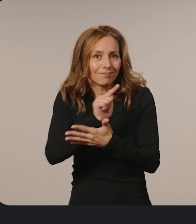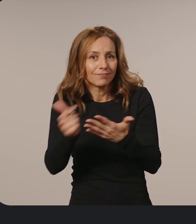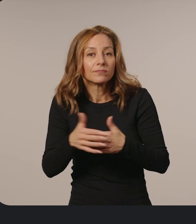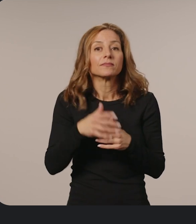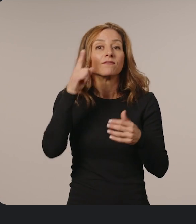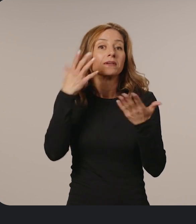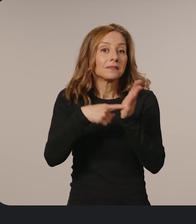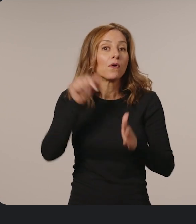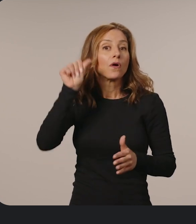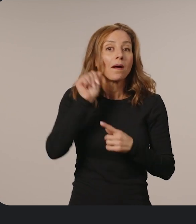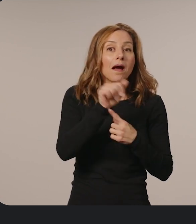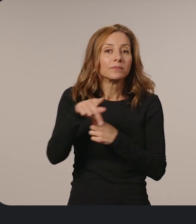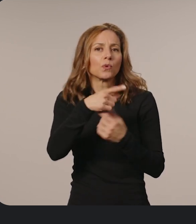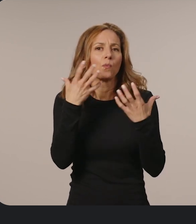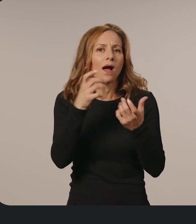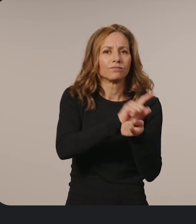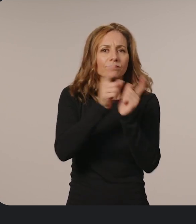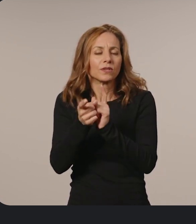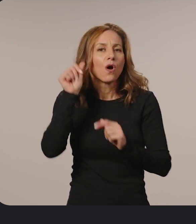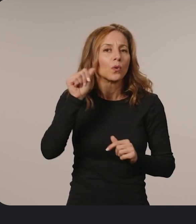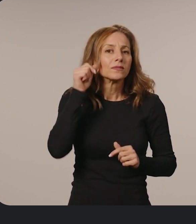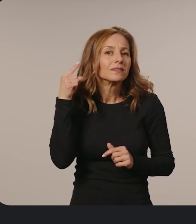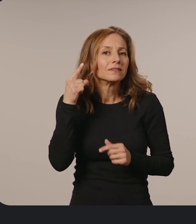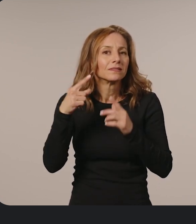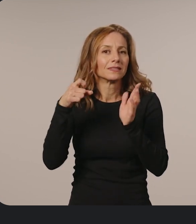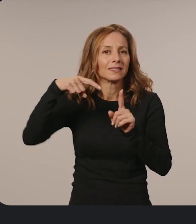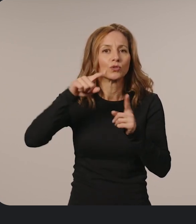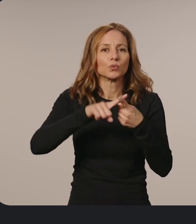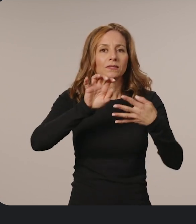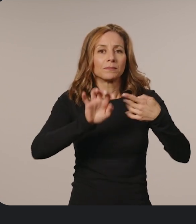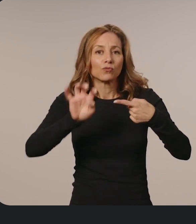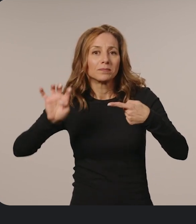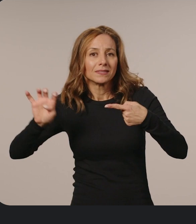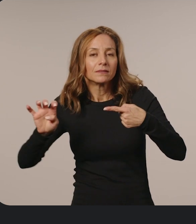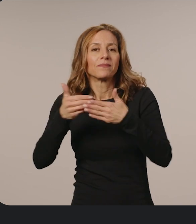For instance, in audio applications, you may want to transform audio signals into spectrograms